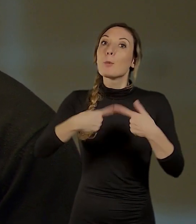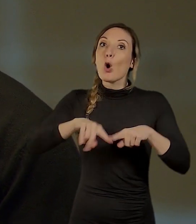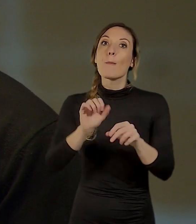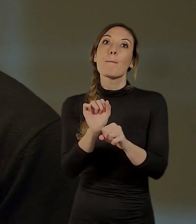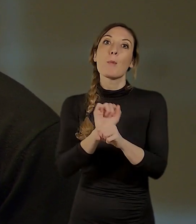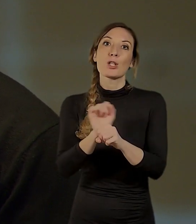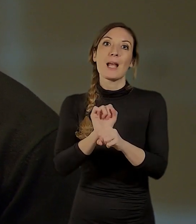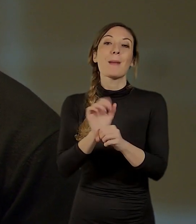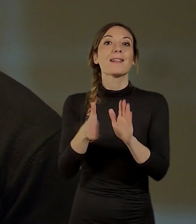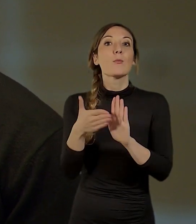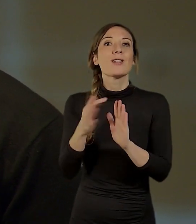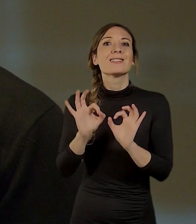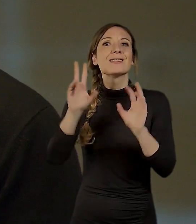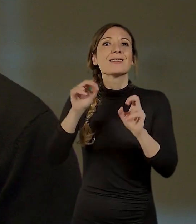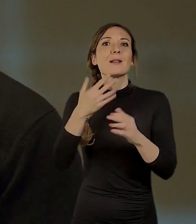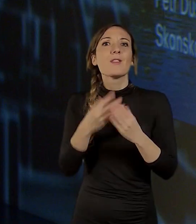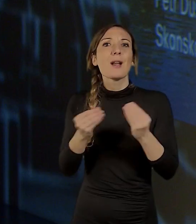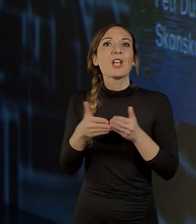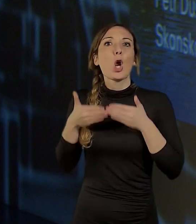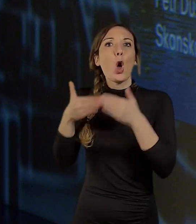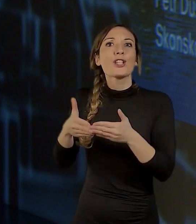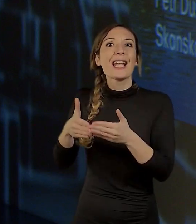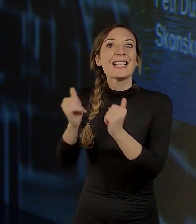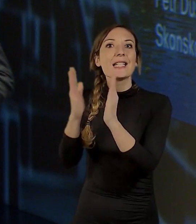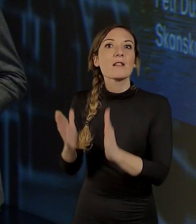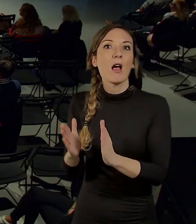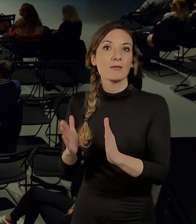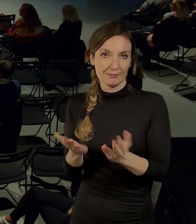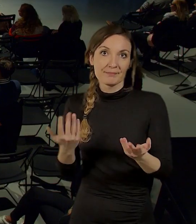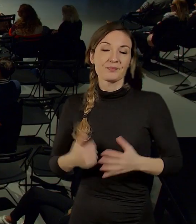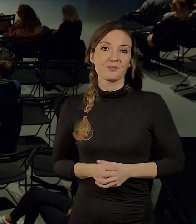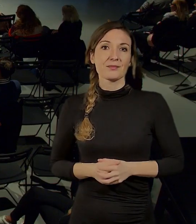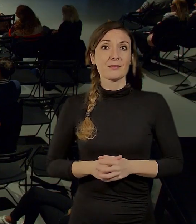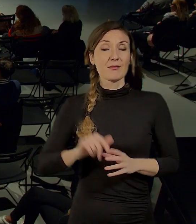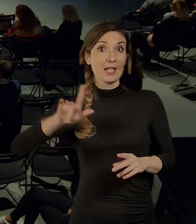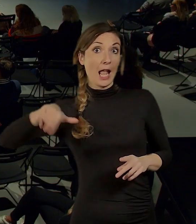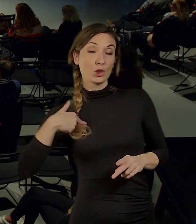contribution methodology with developers. And the Prague one was also de facto partly based on ours.